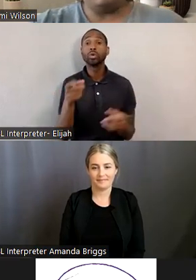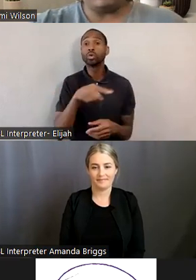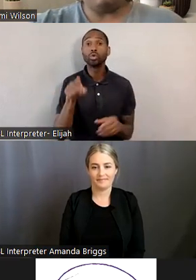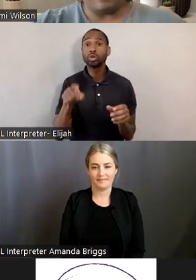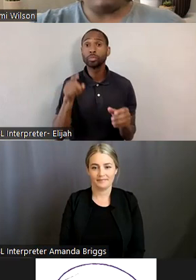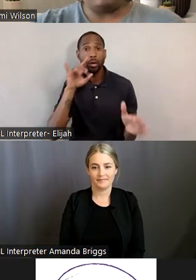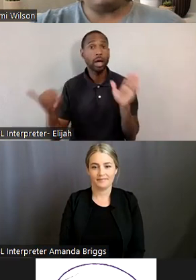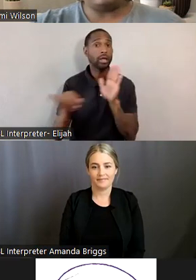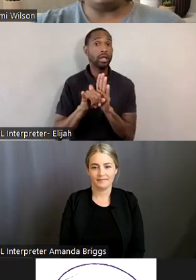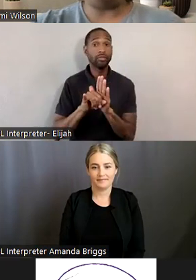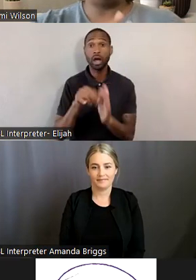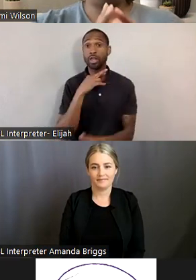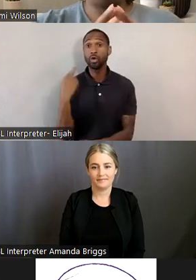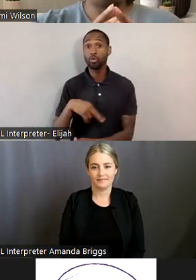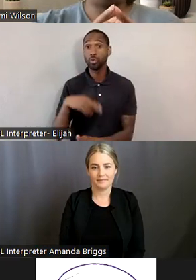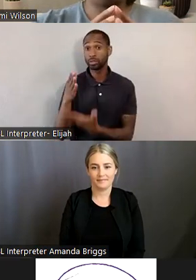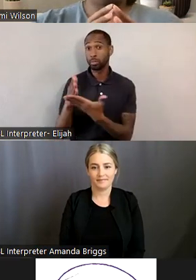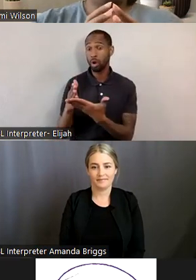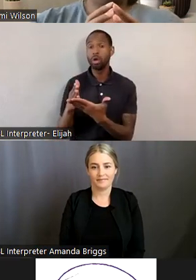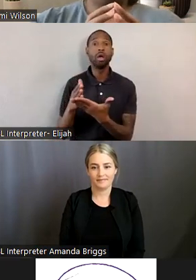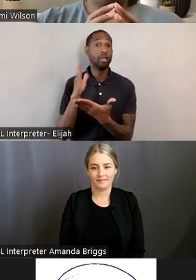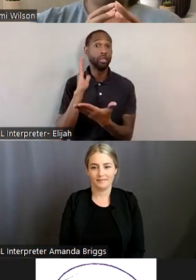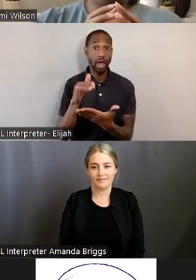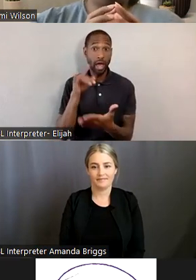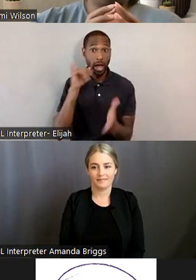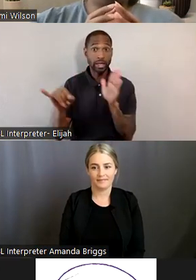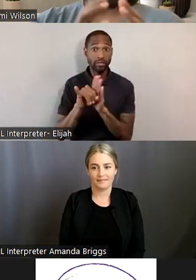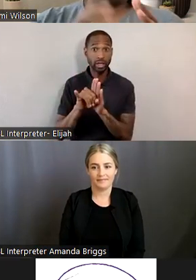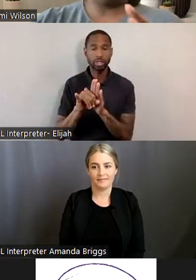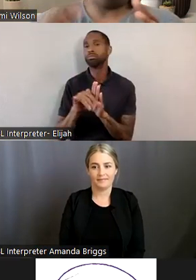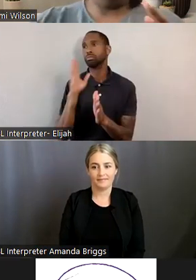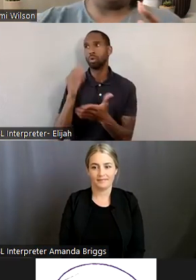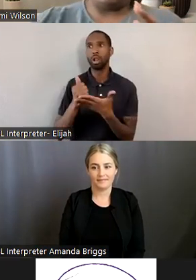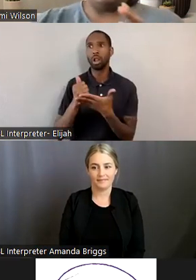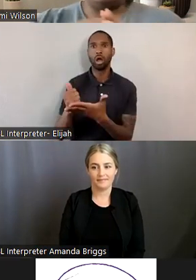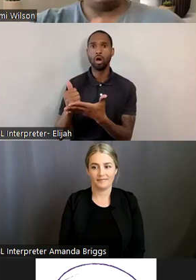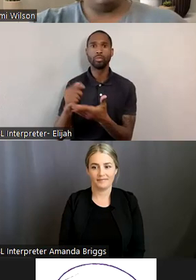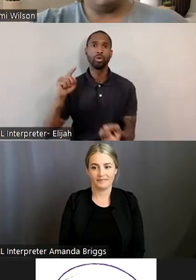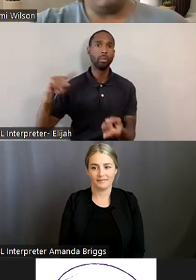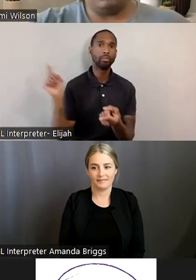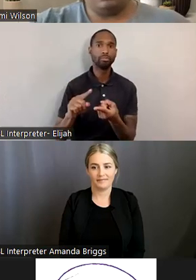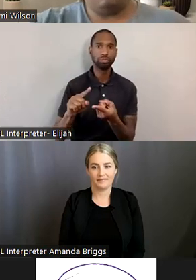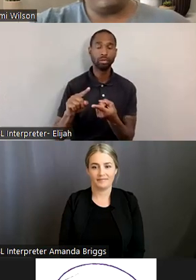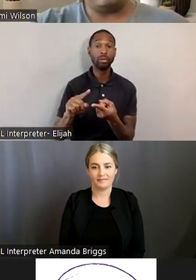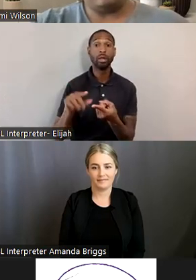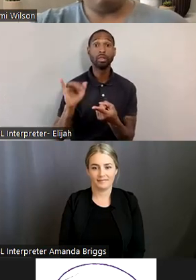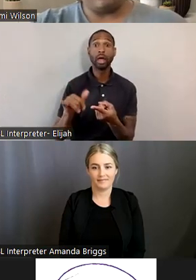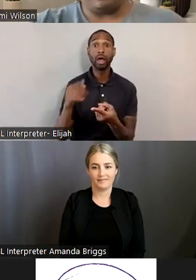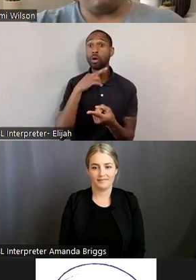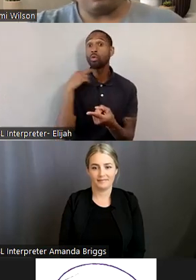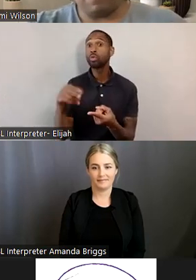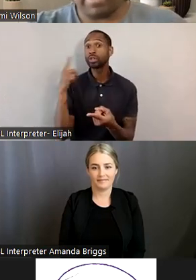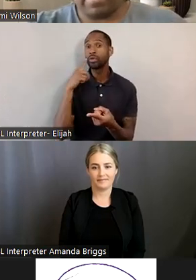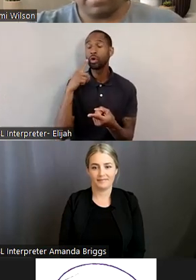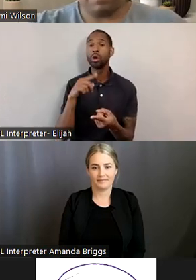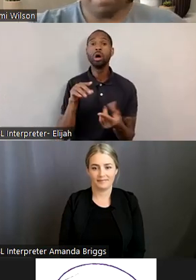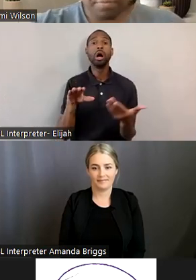risk factors can actually help decrease the risk of a fatal overdose.